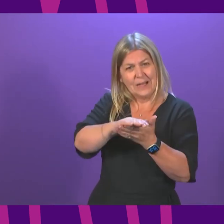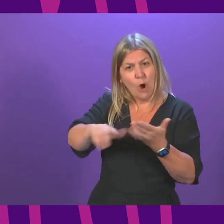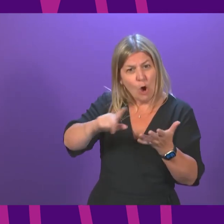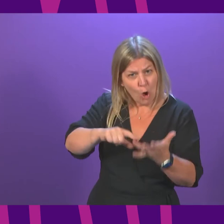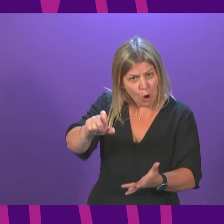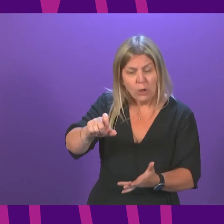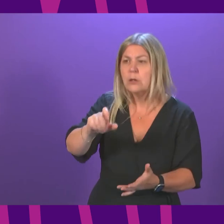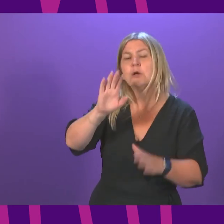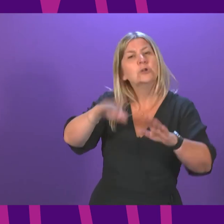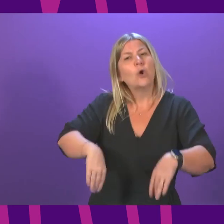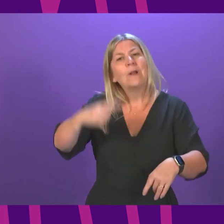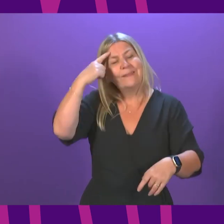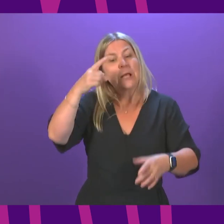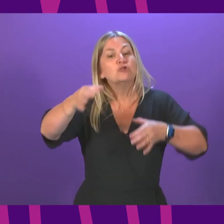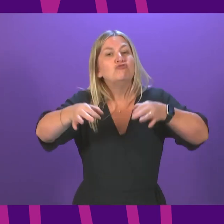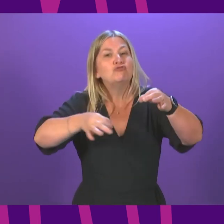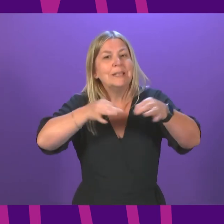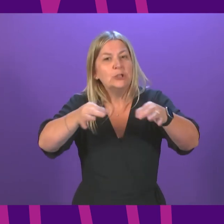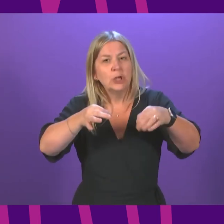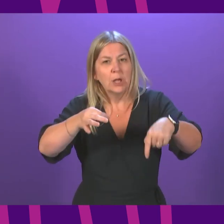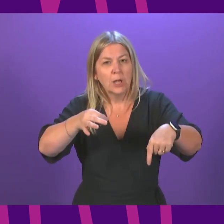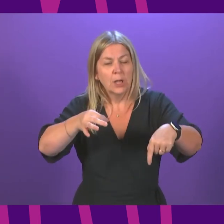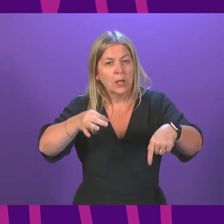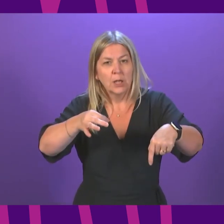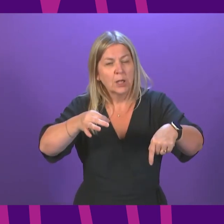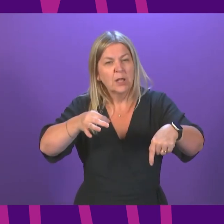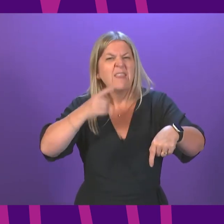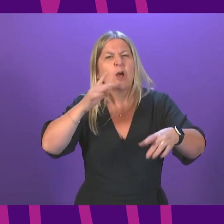it is a reactionary measure to maintain existing services as they are, however inadequate they